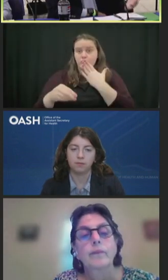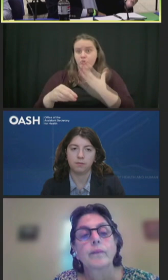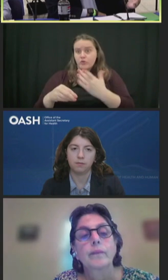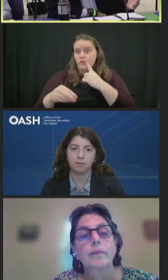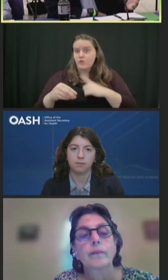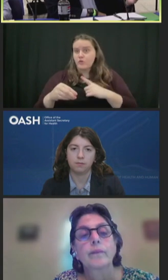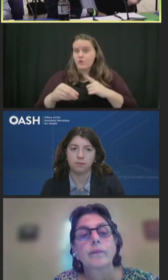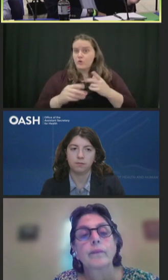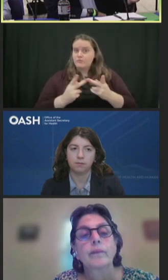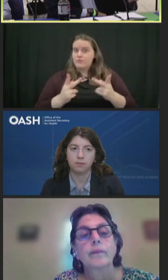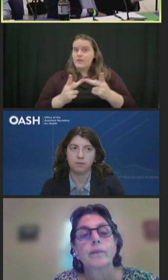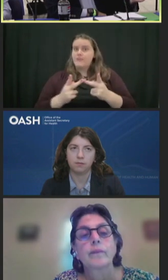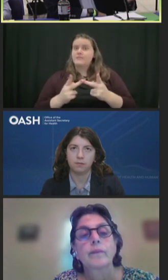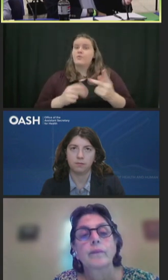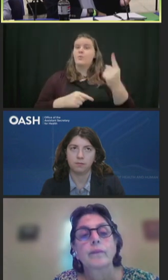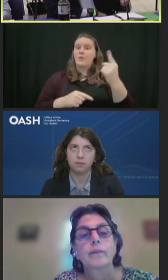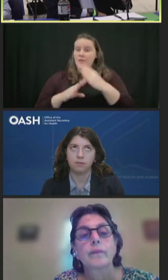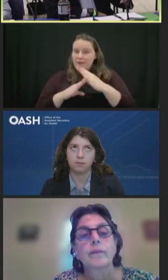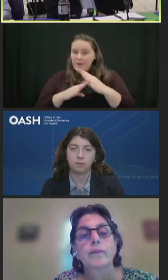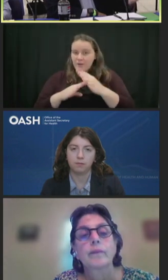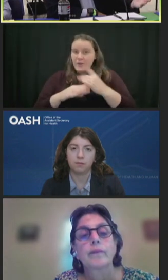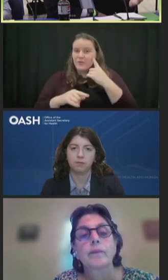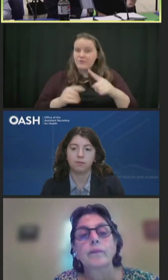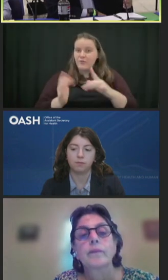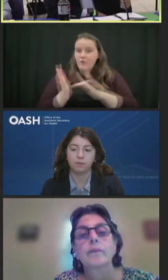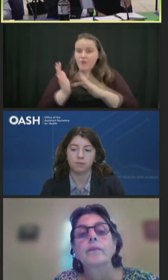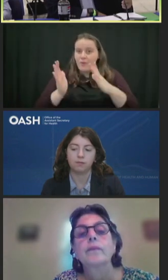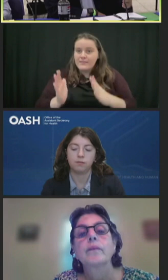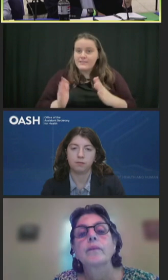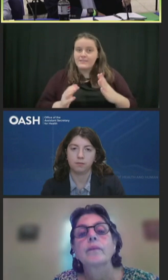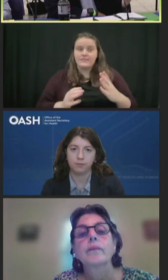is every state has different authorities, what vaccines they can administer. So,